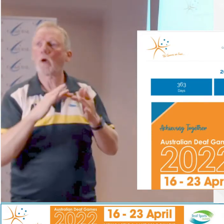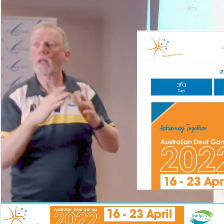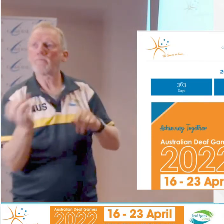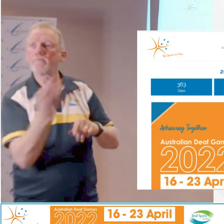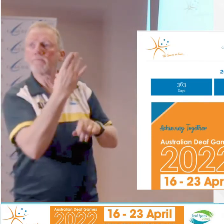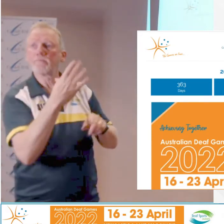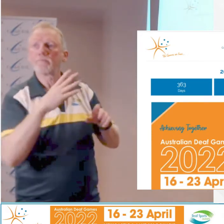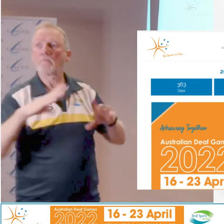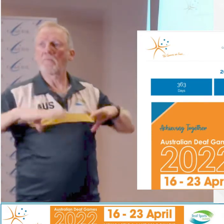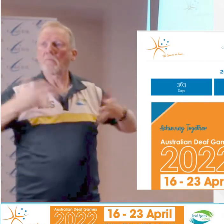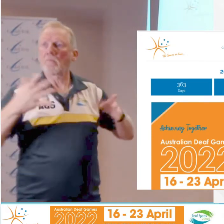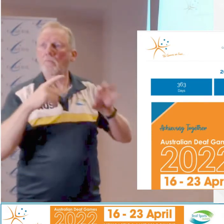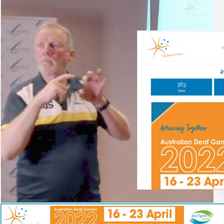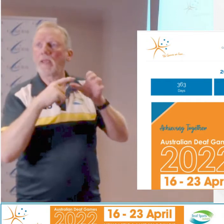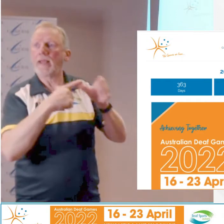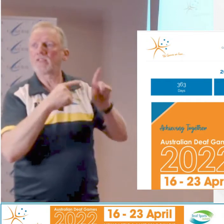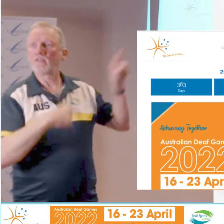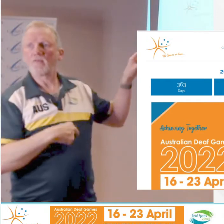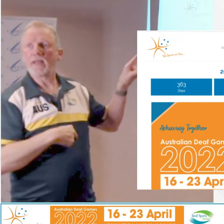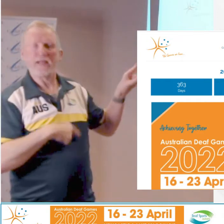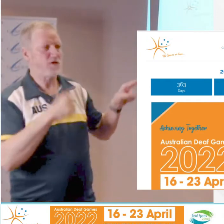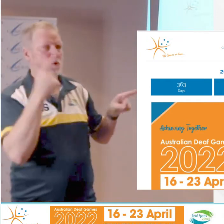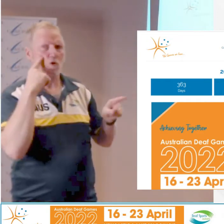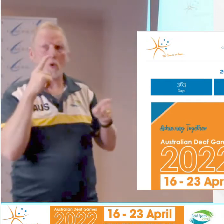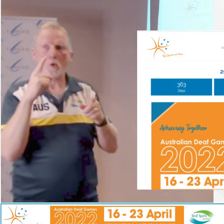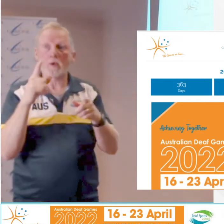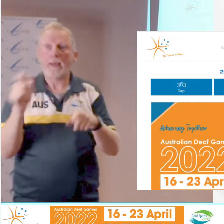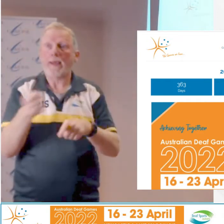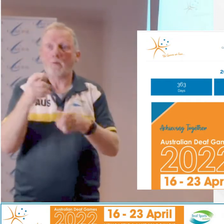over and over again so instead of answering every time we're going to pop it up on the website